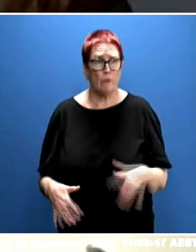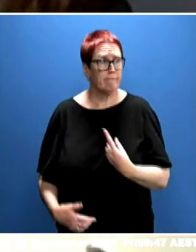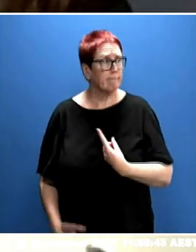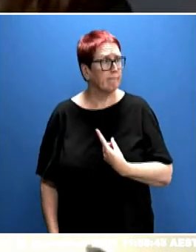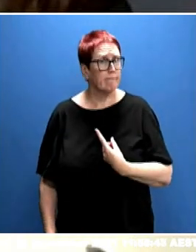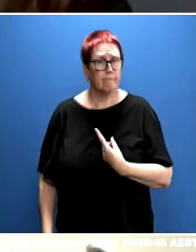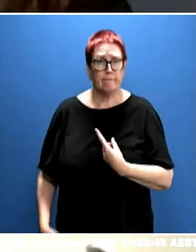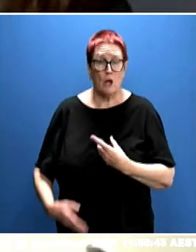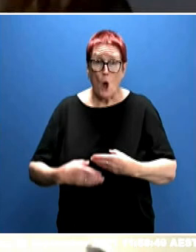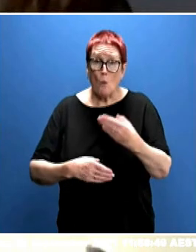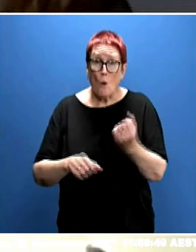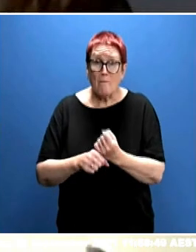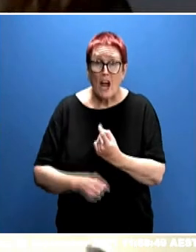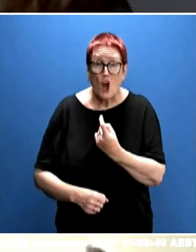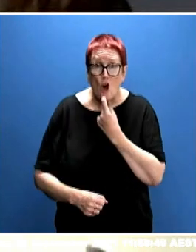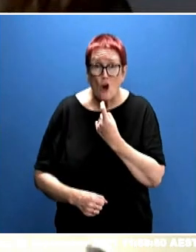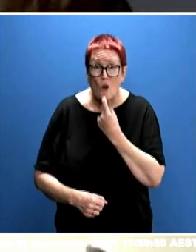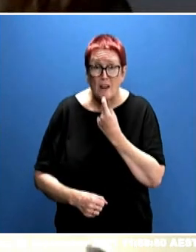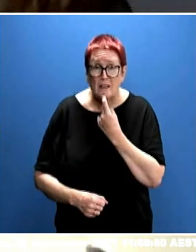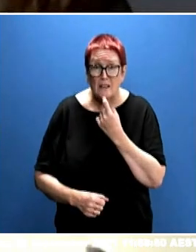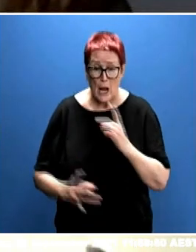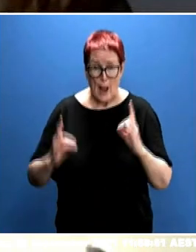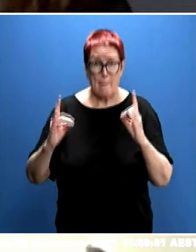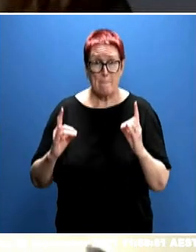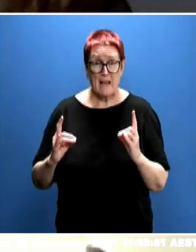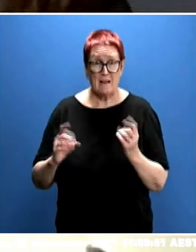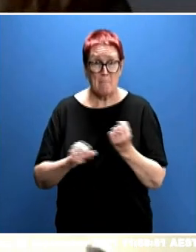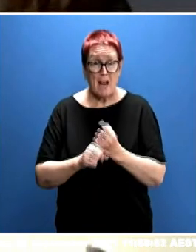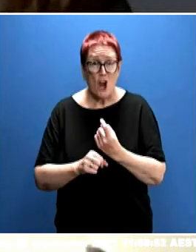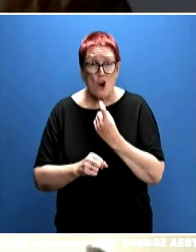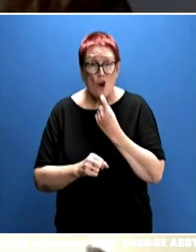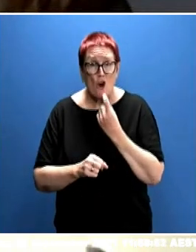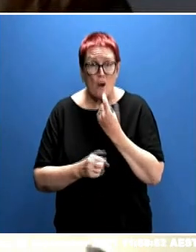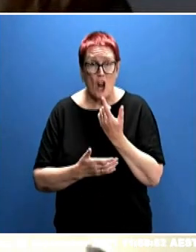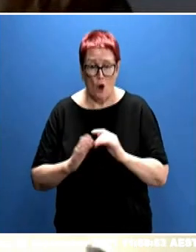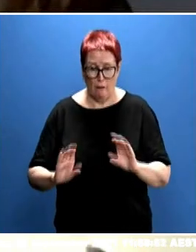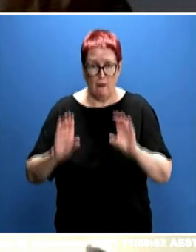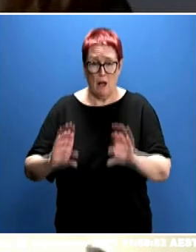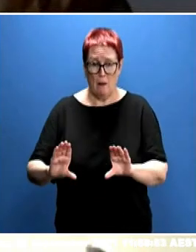There were concrete walls and a concrete bed with just a mattress, and a TV locked to the wall.